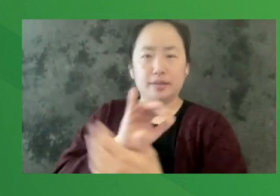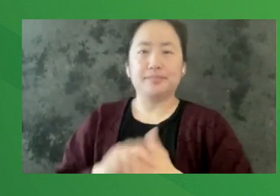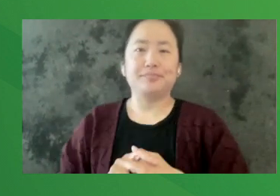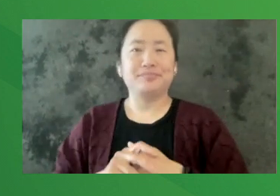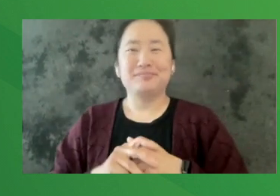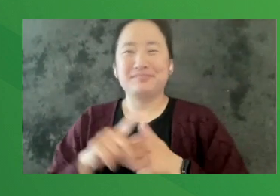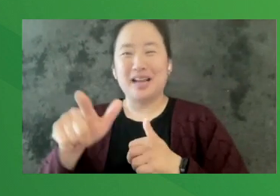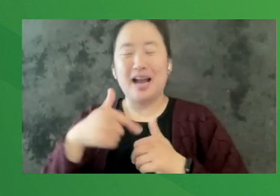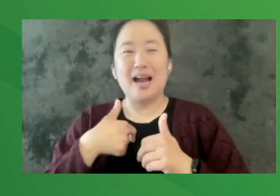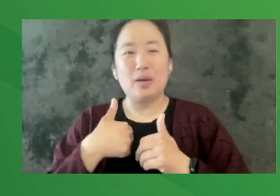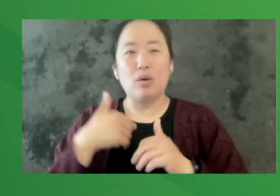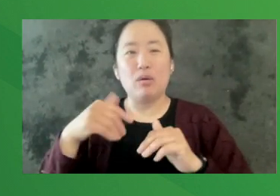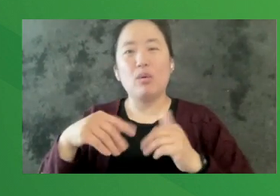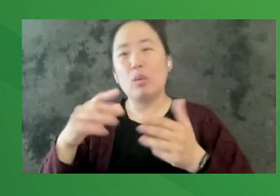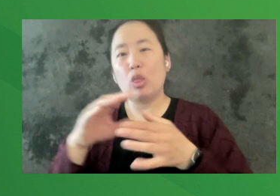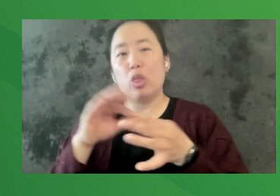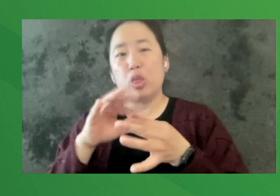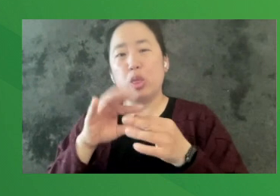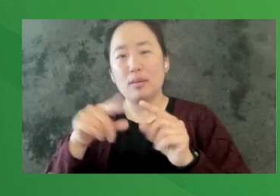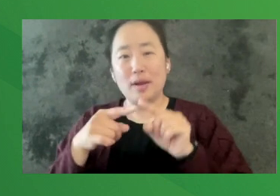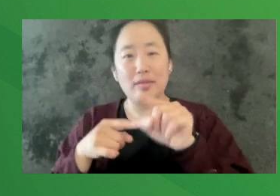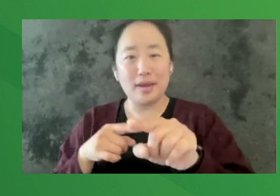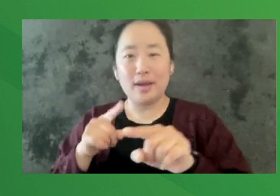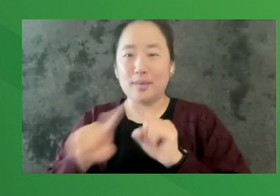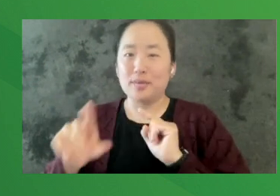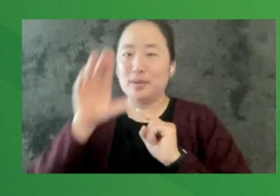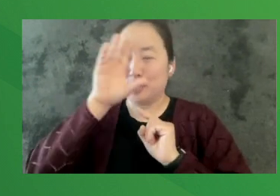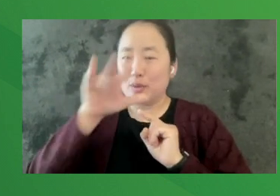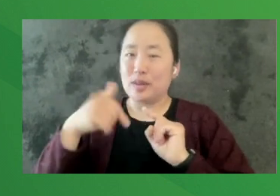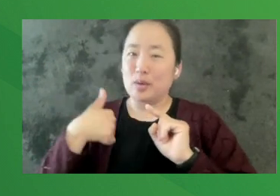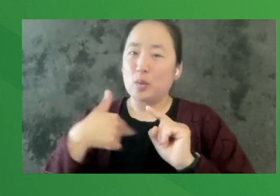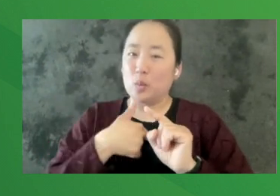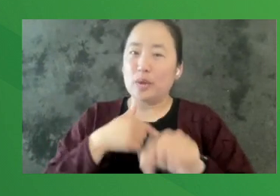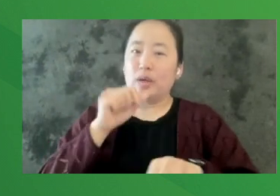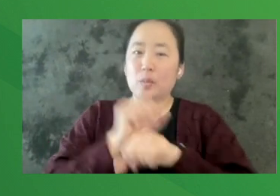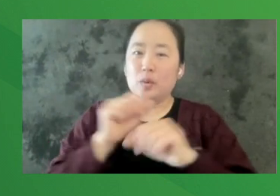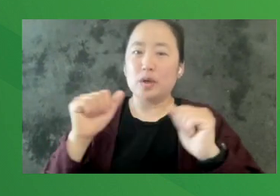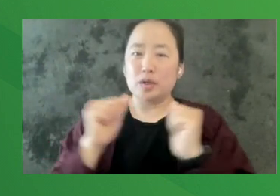just know that it was done really well. We worked with edge research, who knows exactly what they're